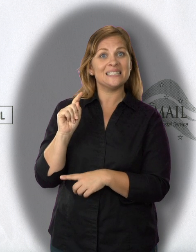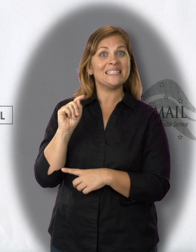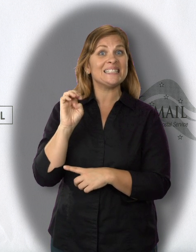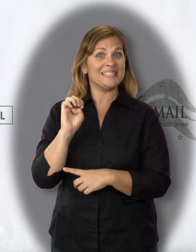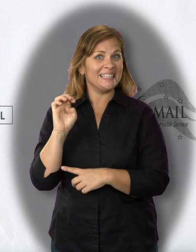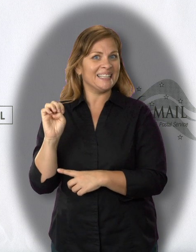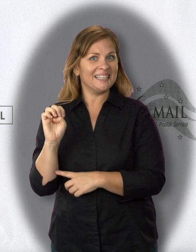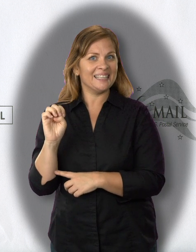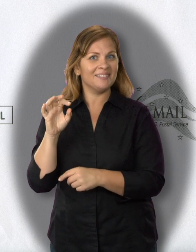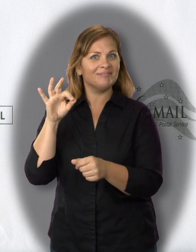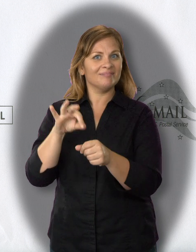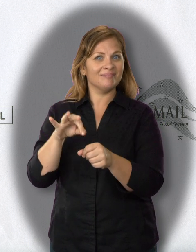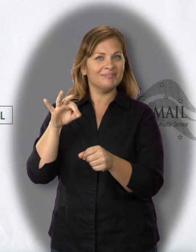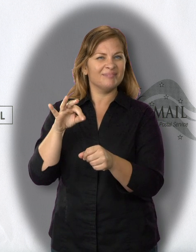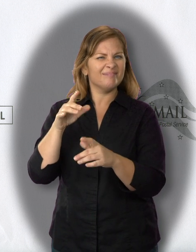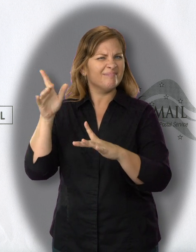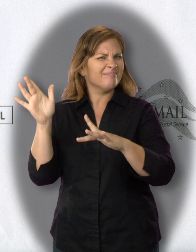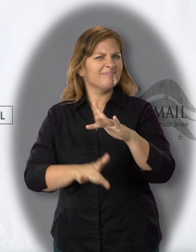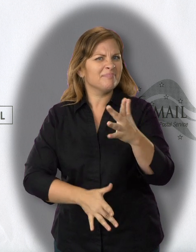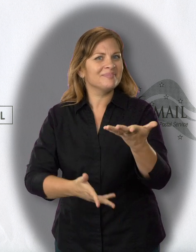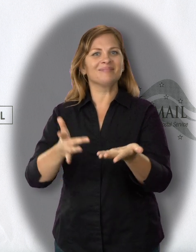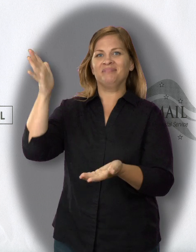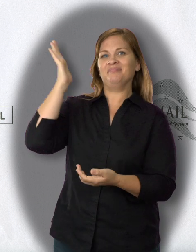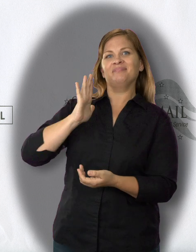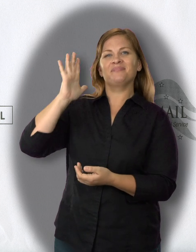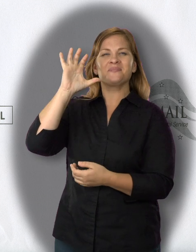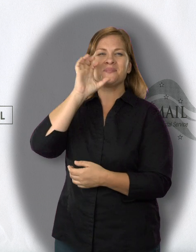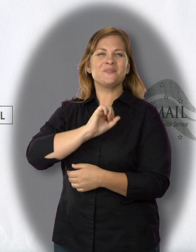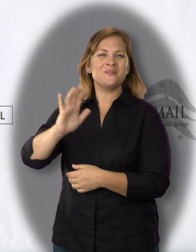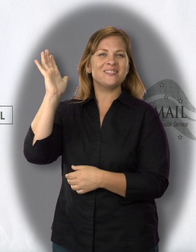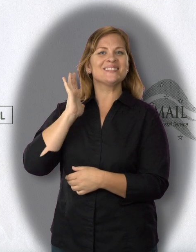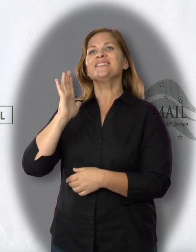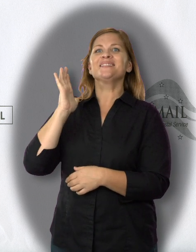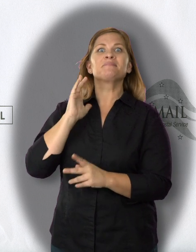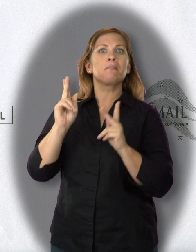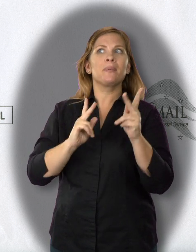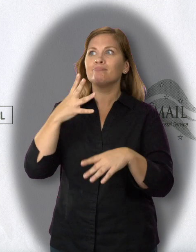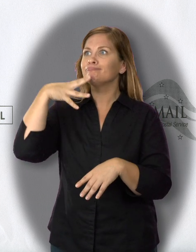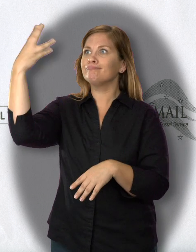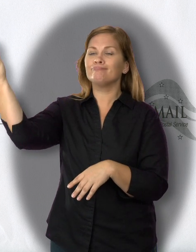because under the old rules you had to be away from home in order to use it.